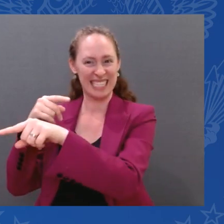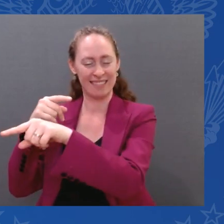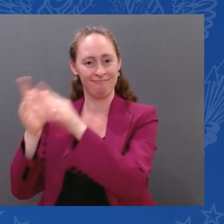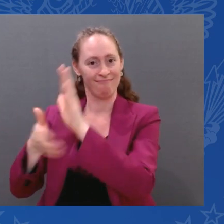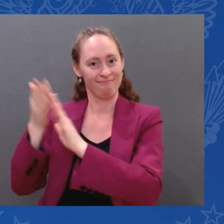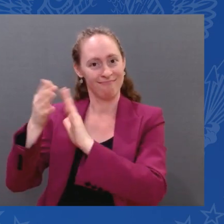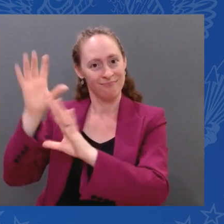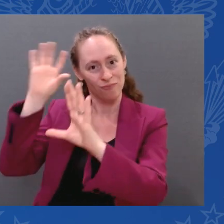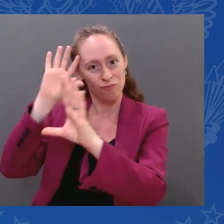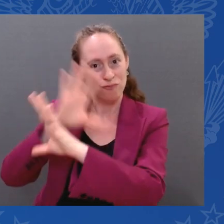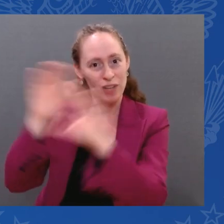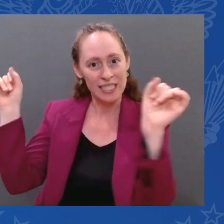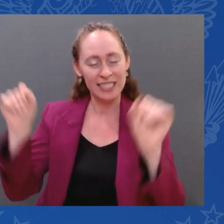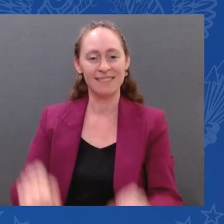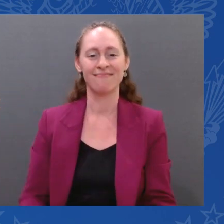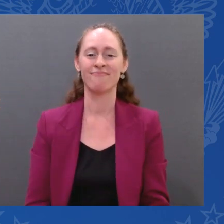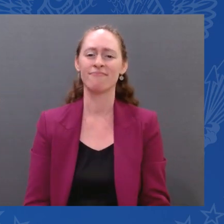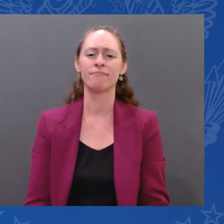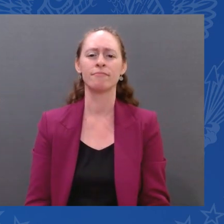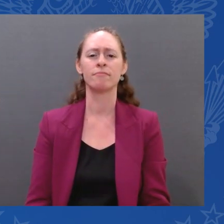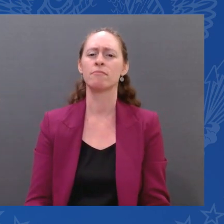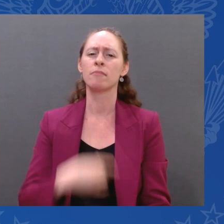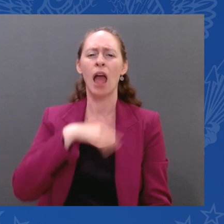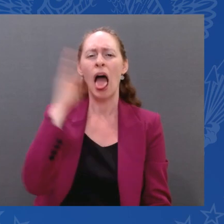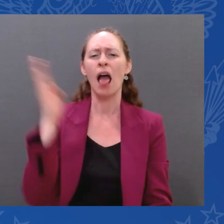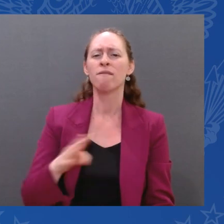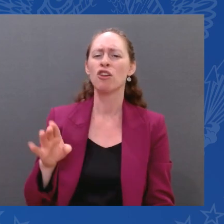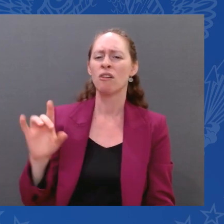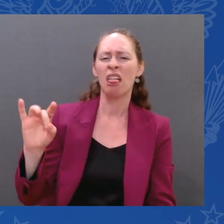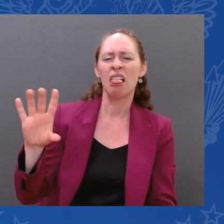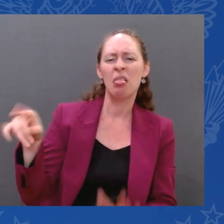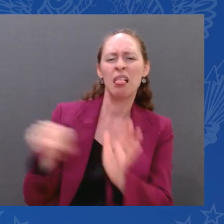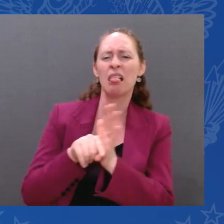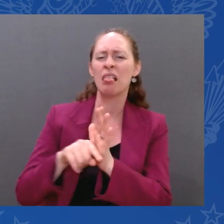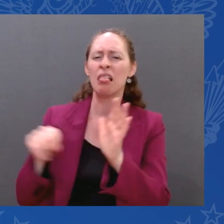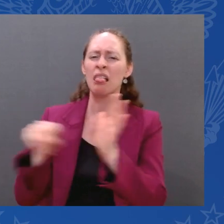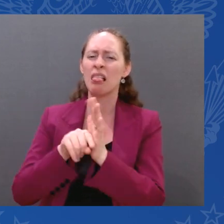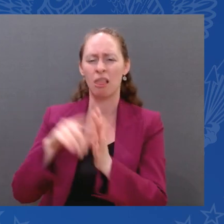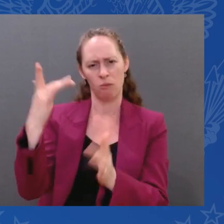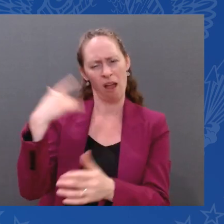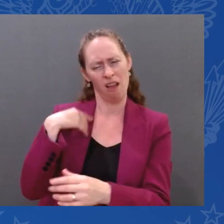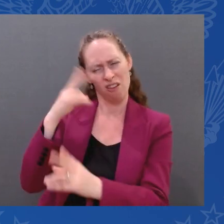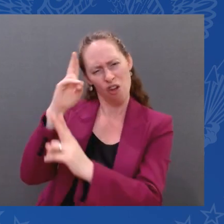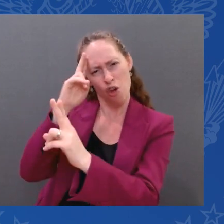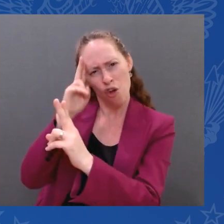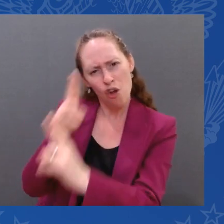because I knew his honor, his courage, and his commitment. That was John McCain.